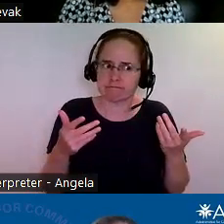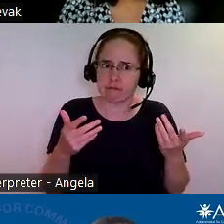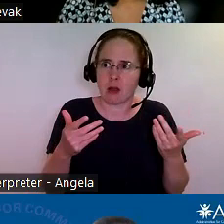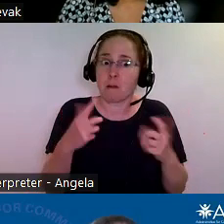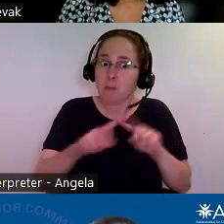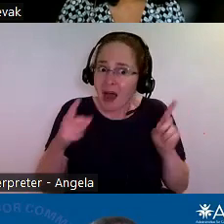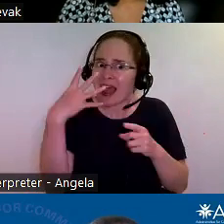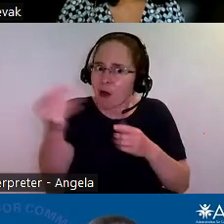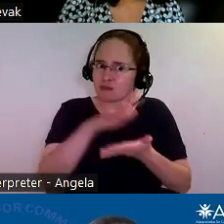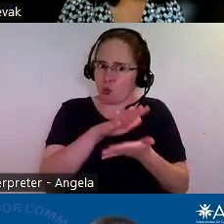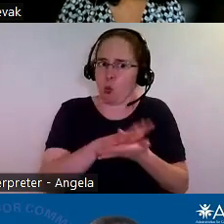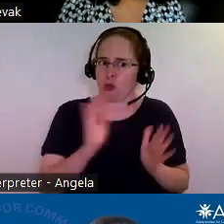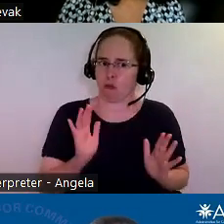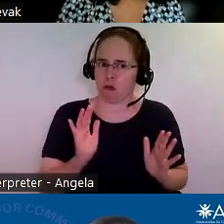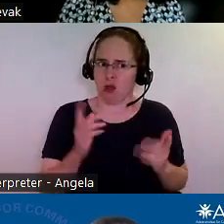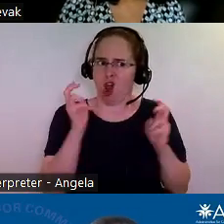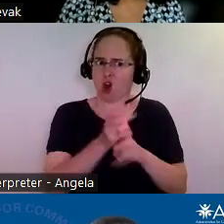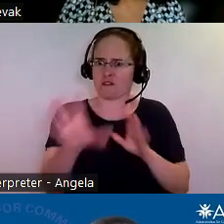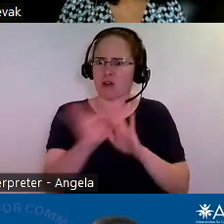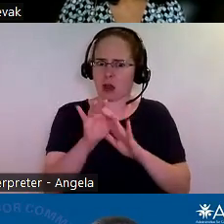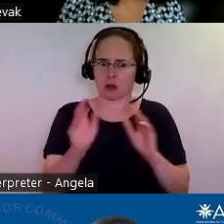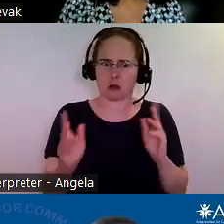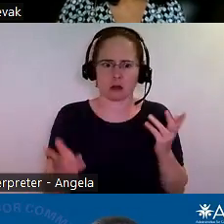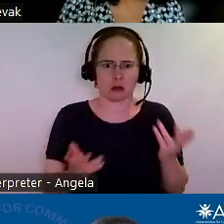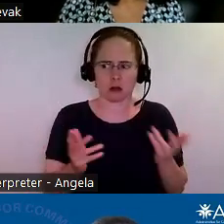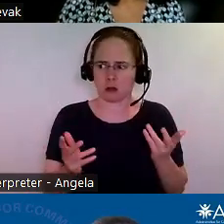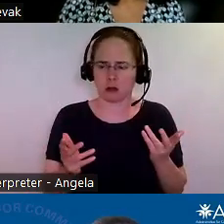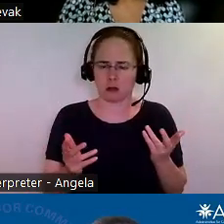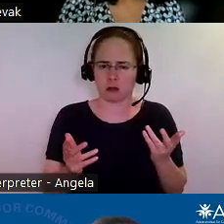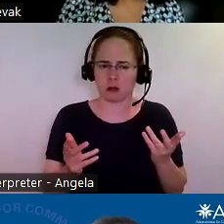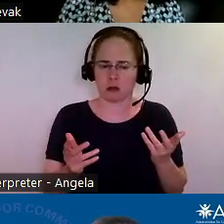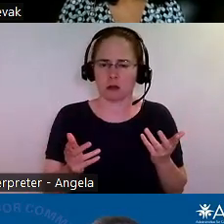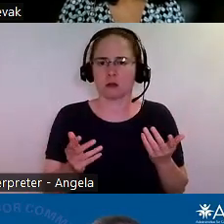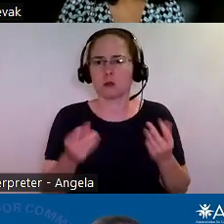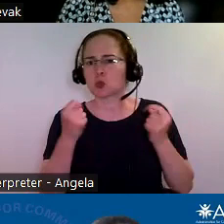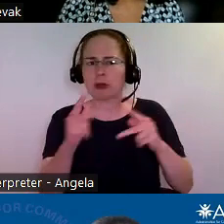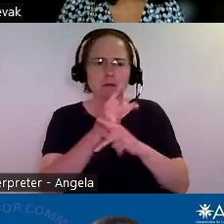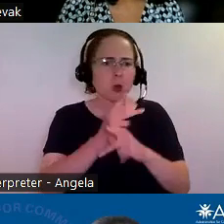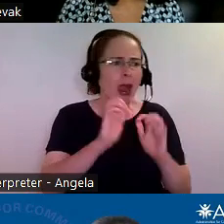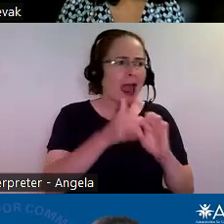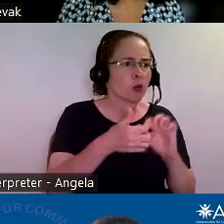And I think coming up and testing ways of connecting with other community partners,